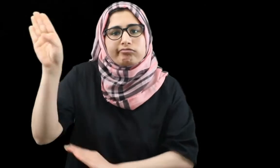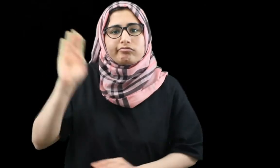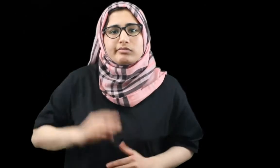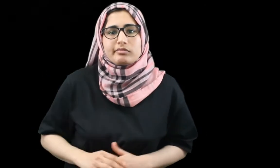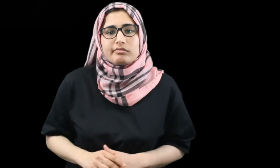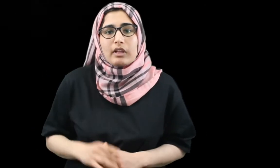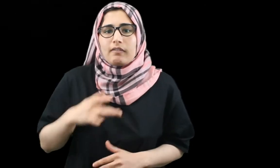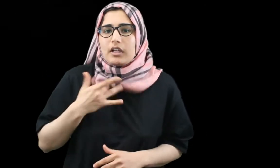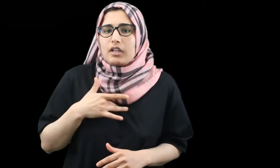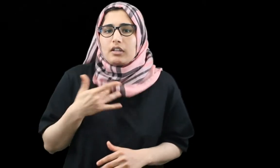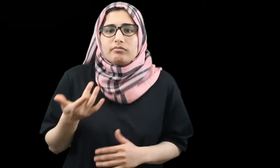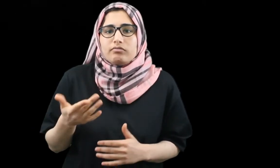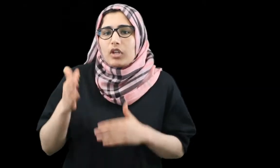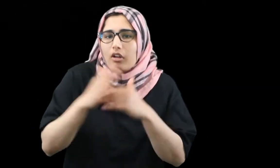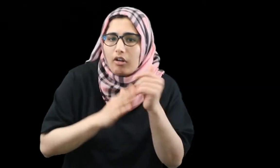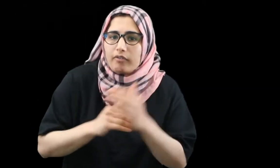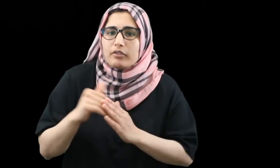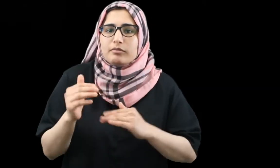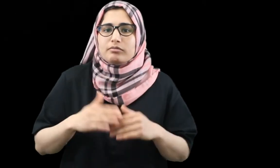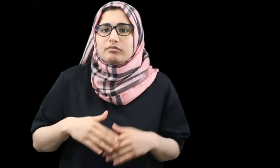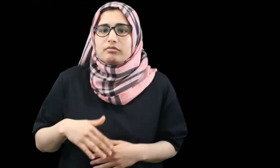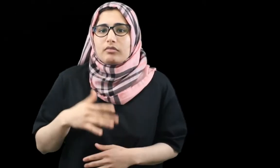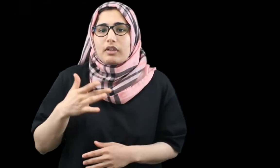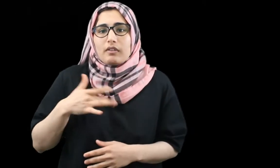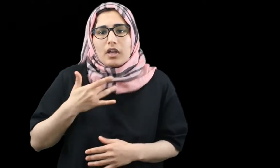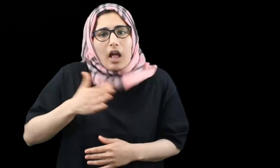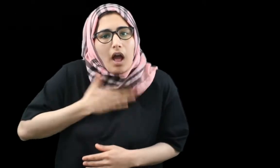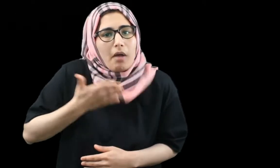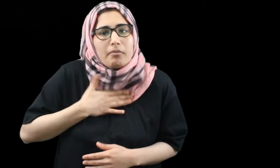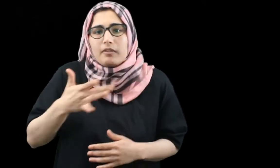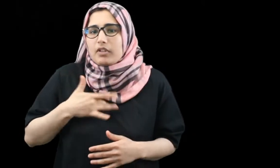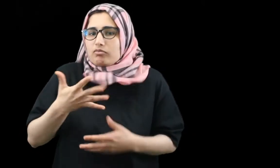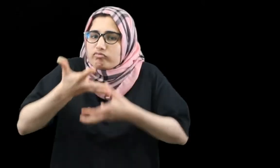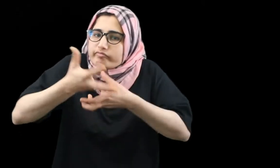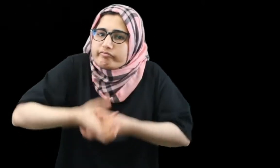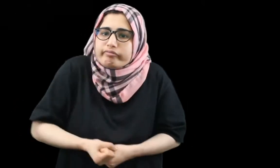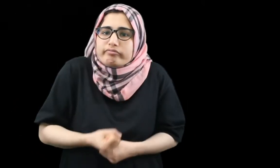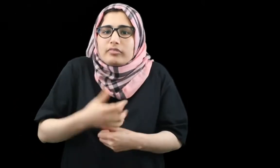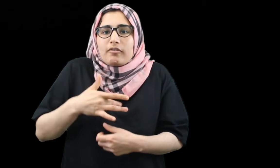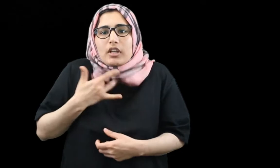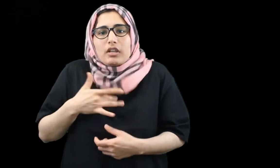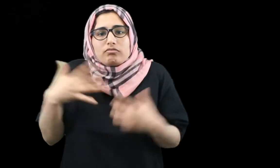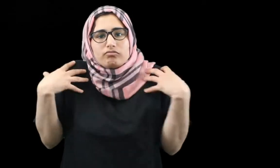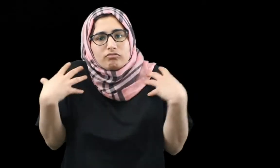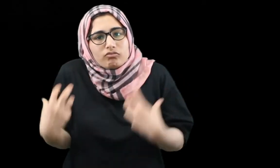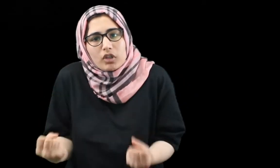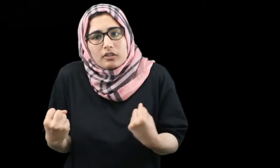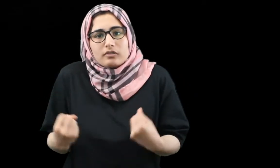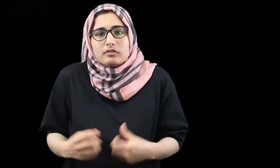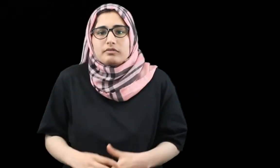They can do well at school. They feel included, happy, confident and courageous.